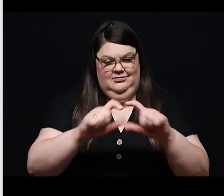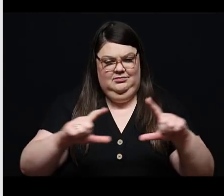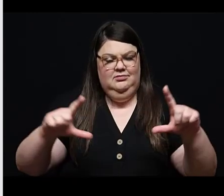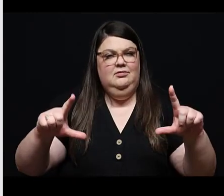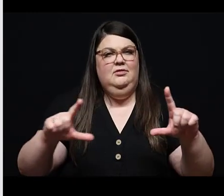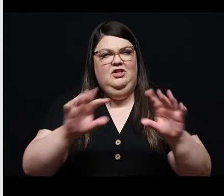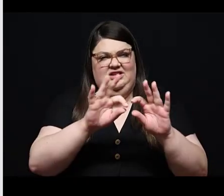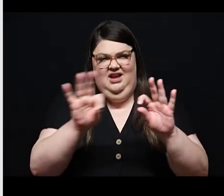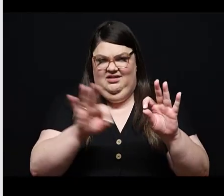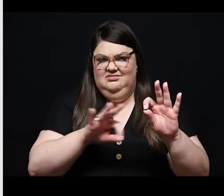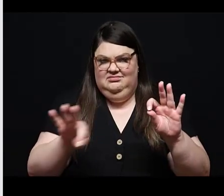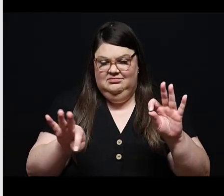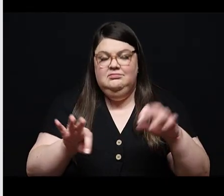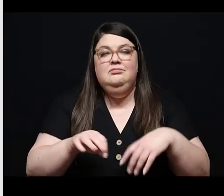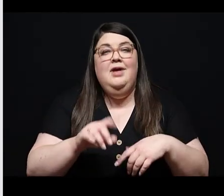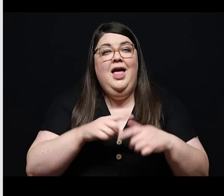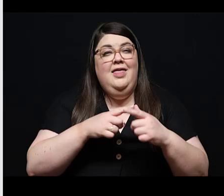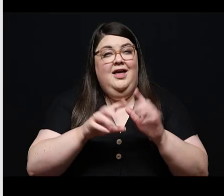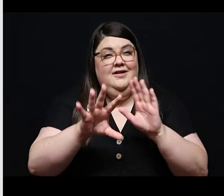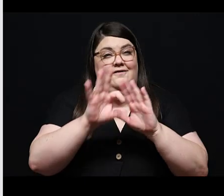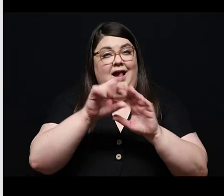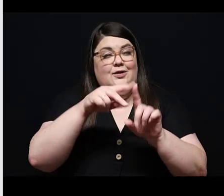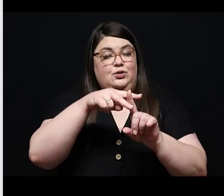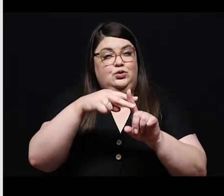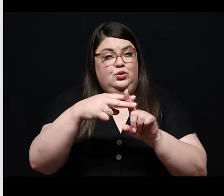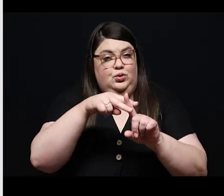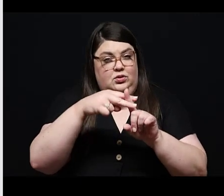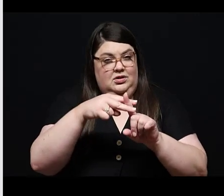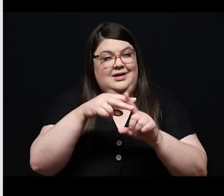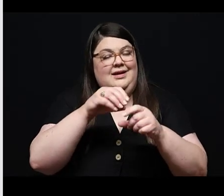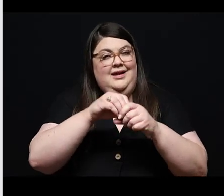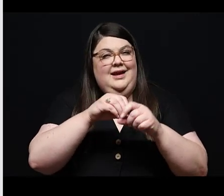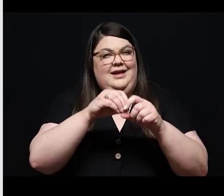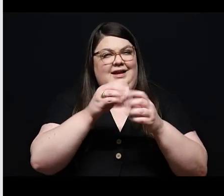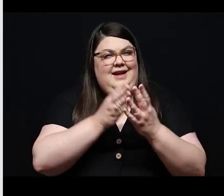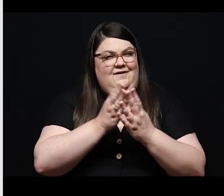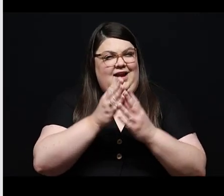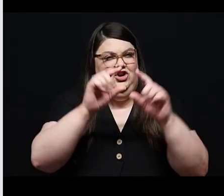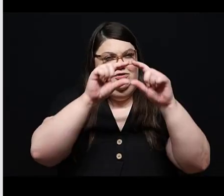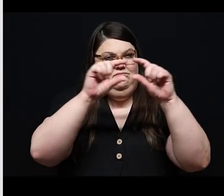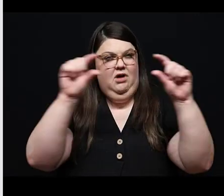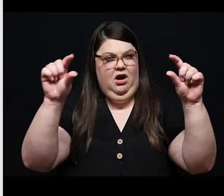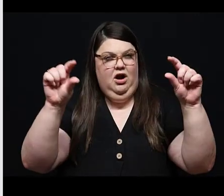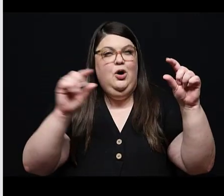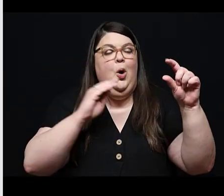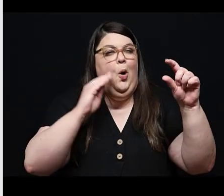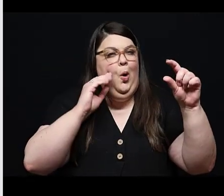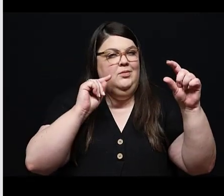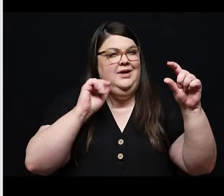then locate the built-in lists tool located in the navigation bar-Home tab under Paragraph.